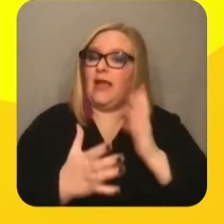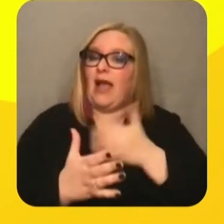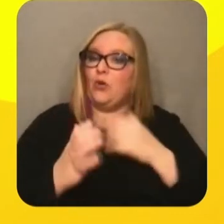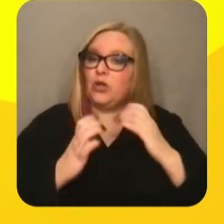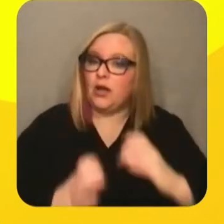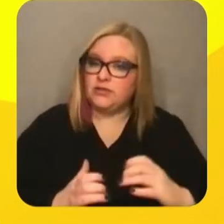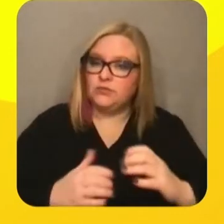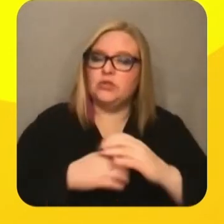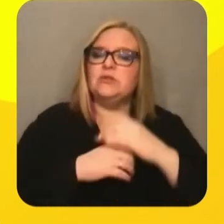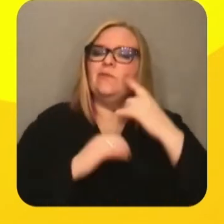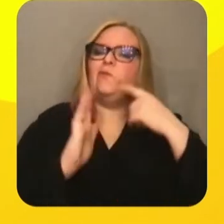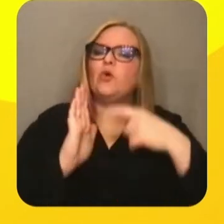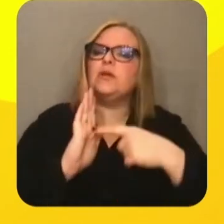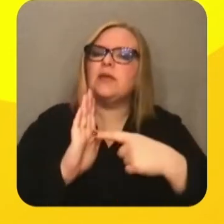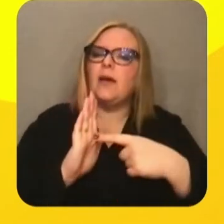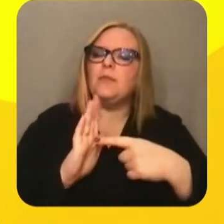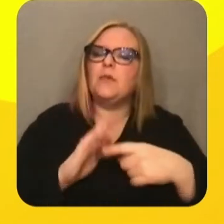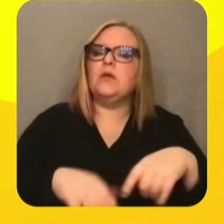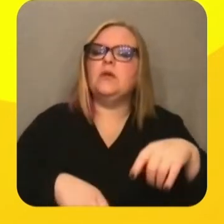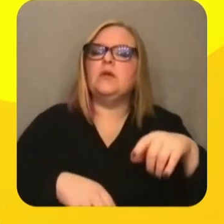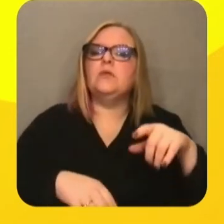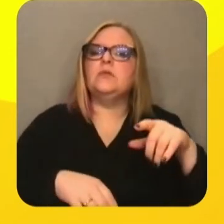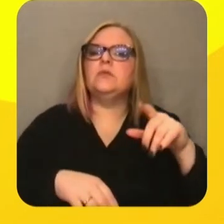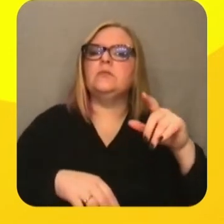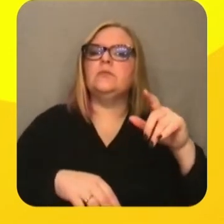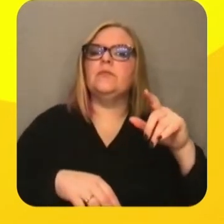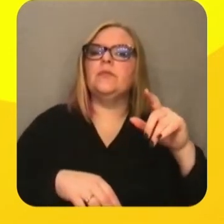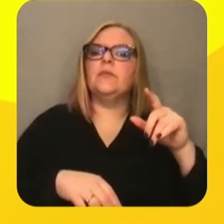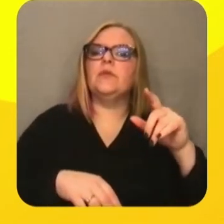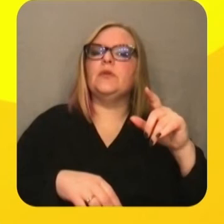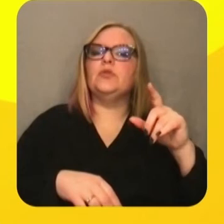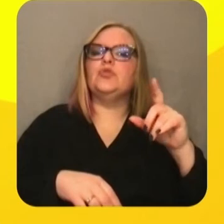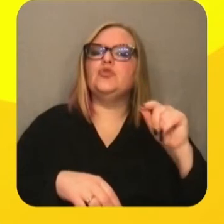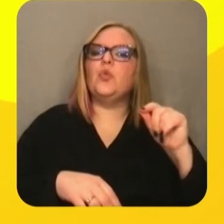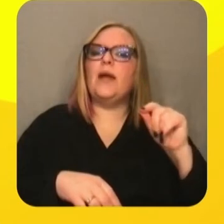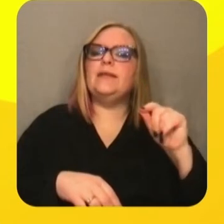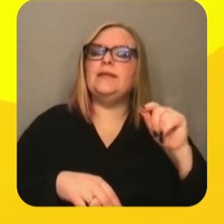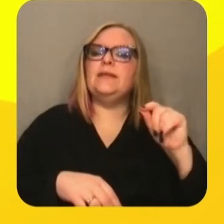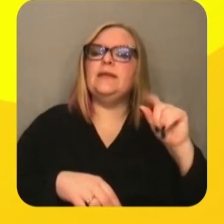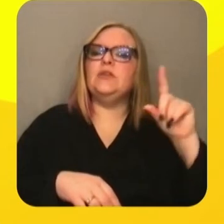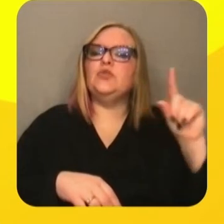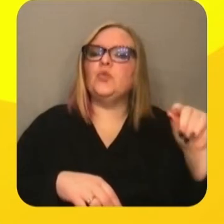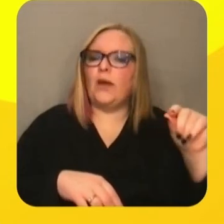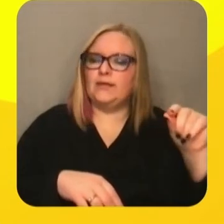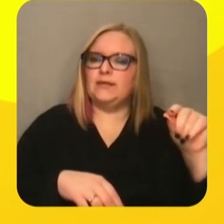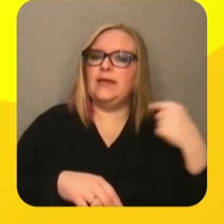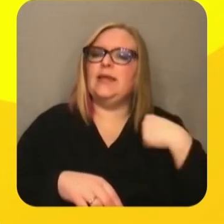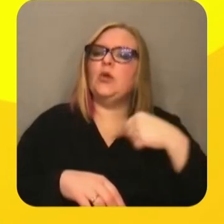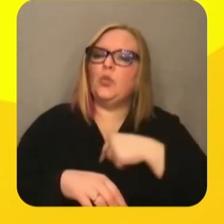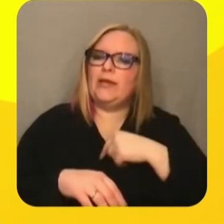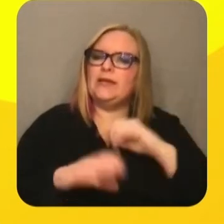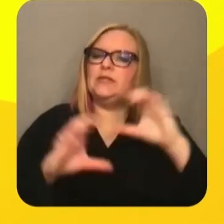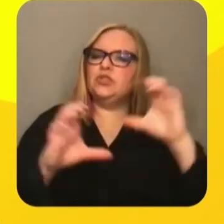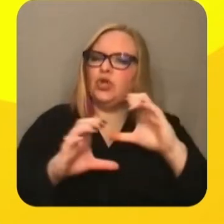In 2020, we did a search for black-owned businesses,